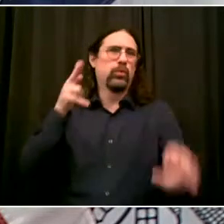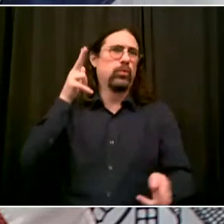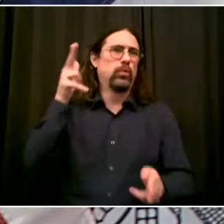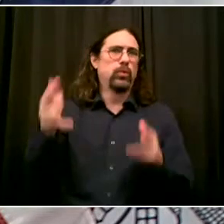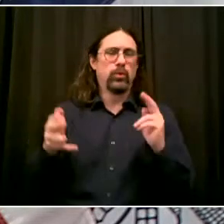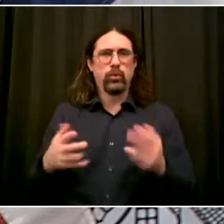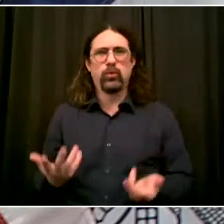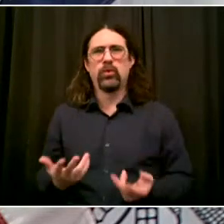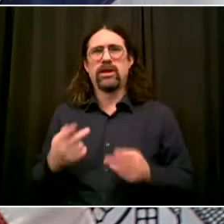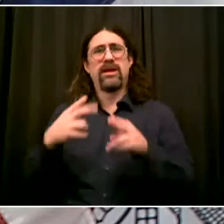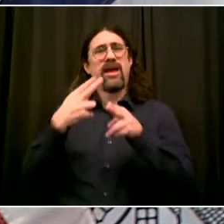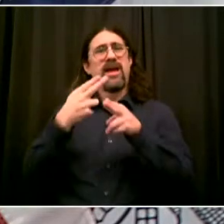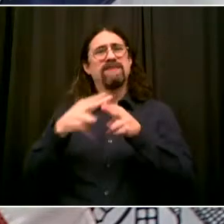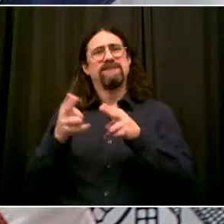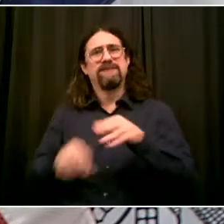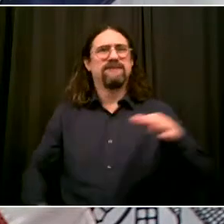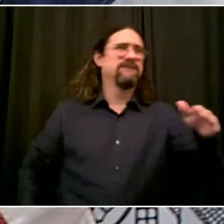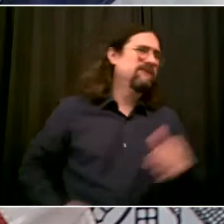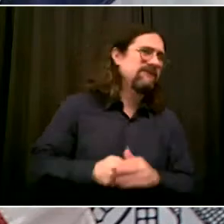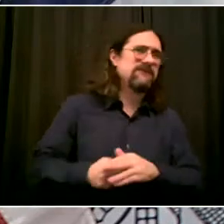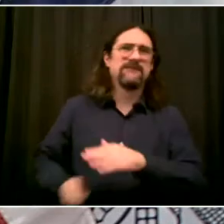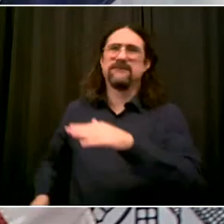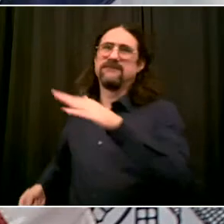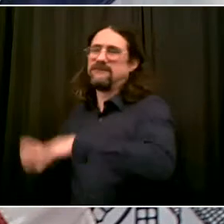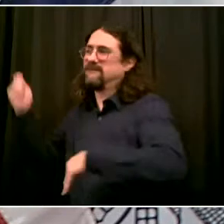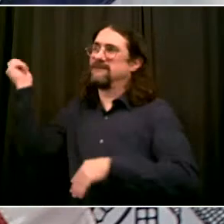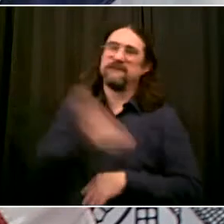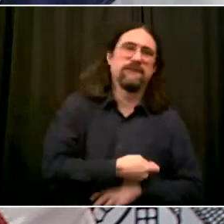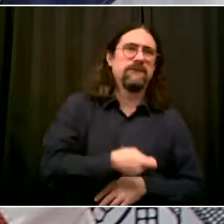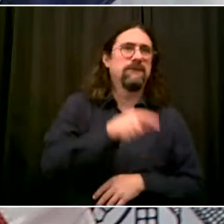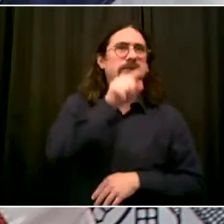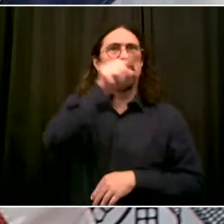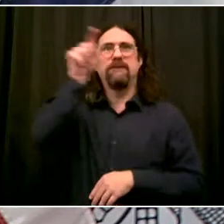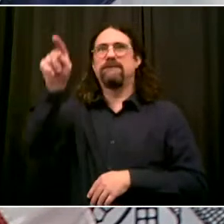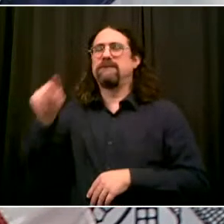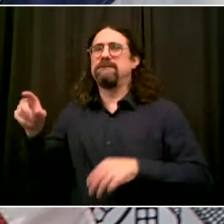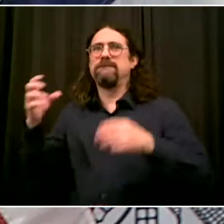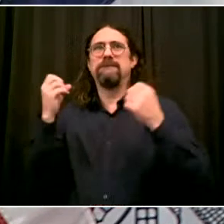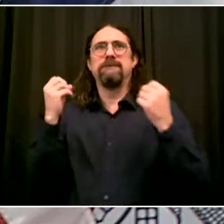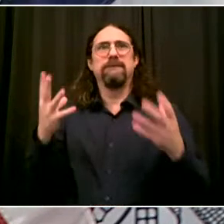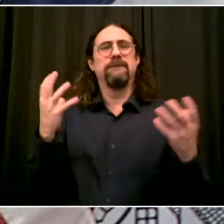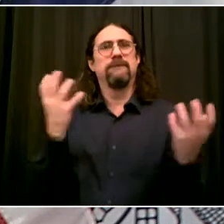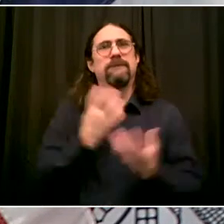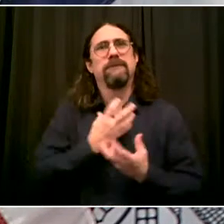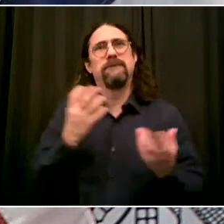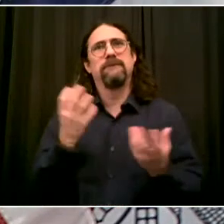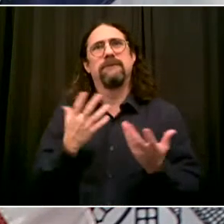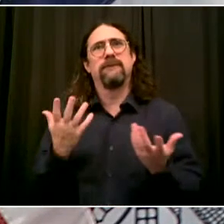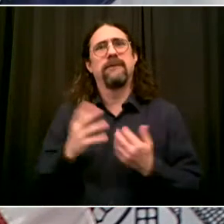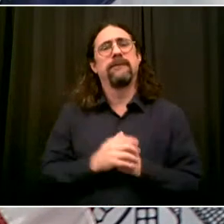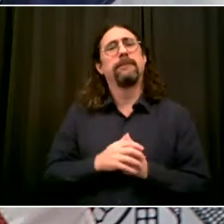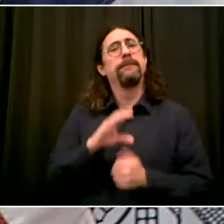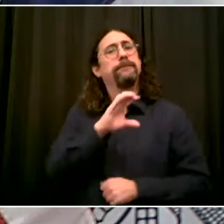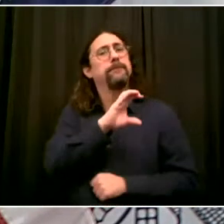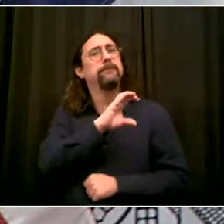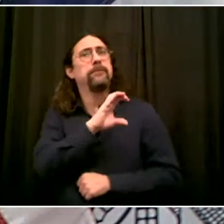EARLY MORNING STABBING. THE REPORTED